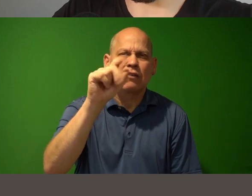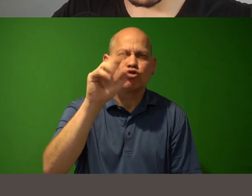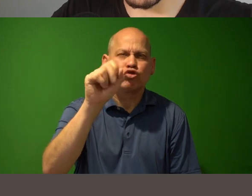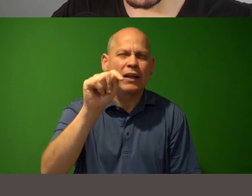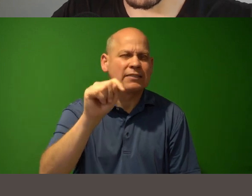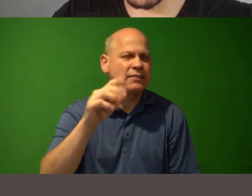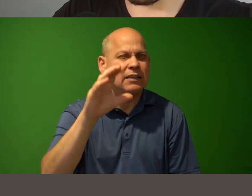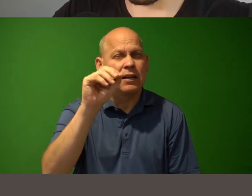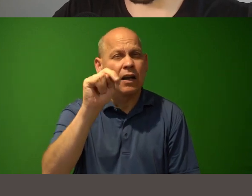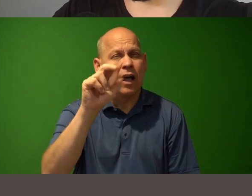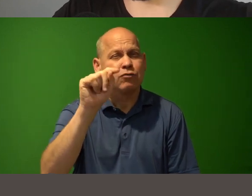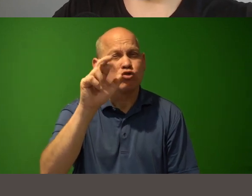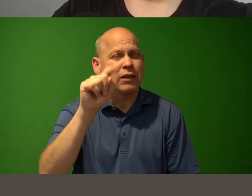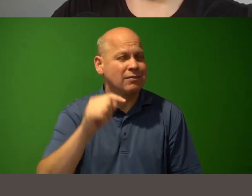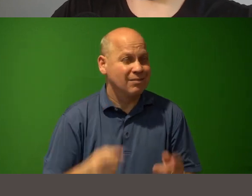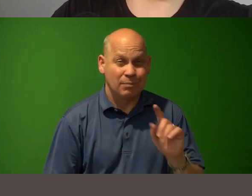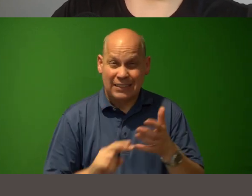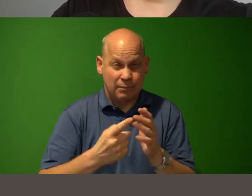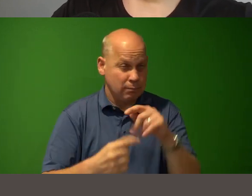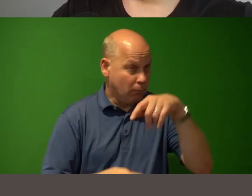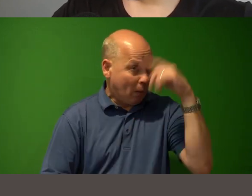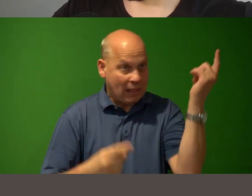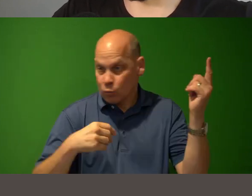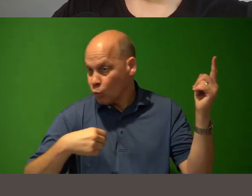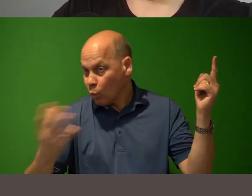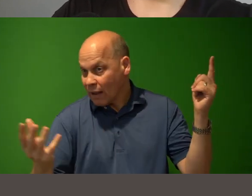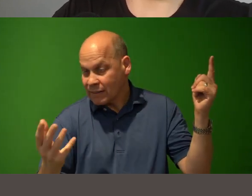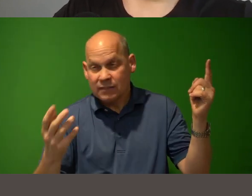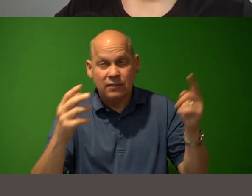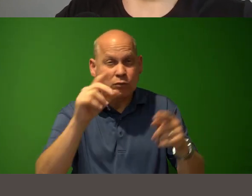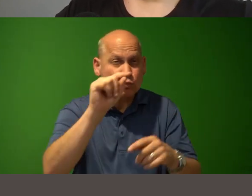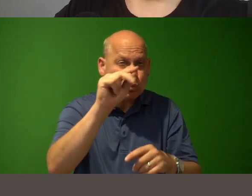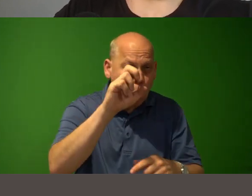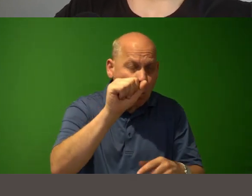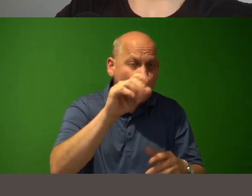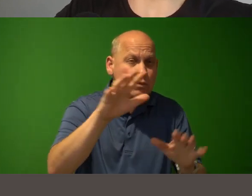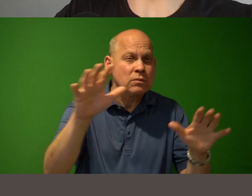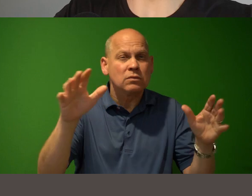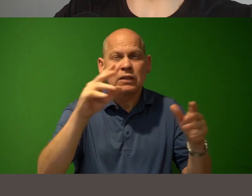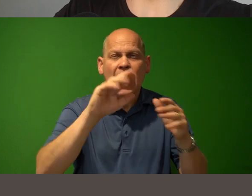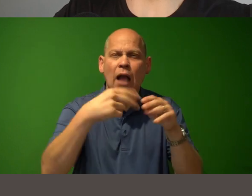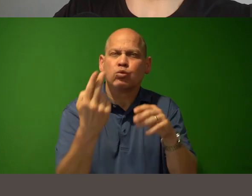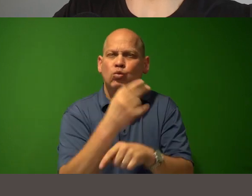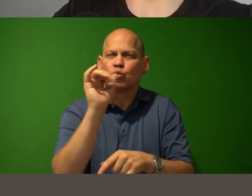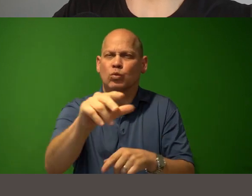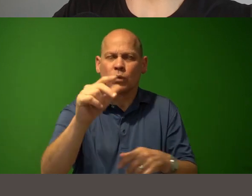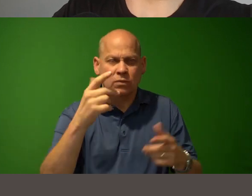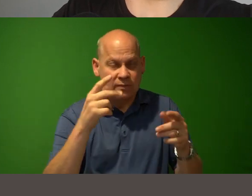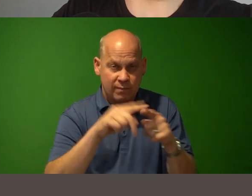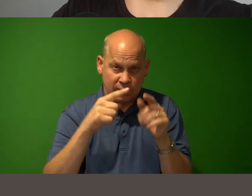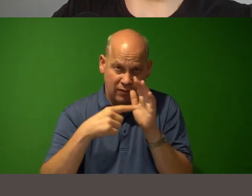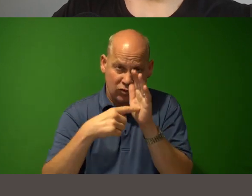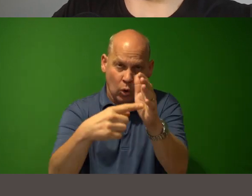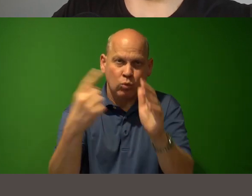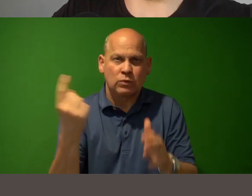And contrast just blacks and whites, hints and tones, and how you use them in order to show something.